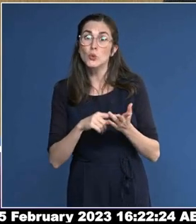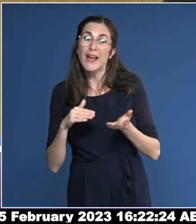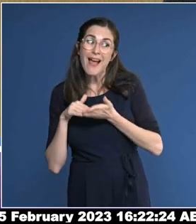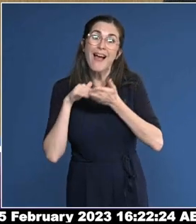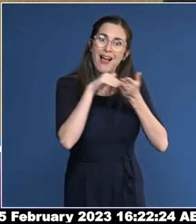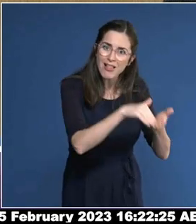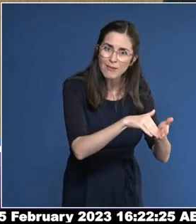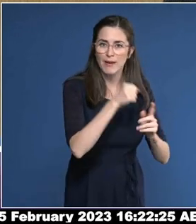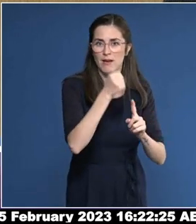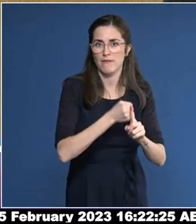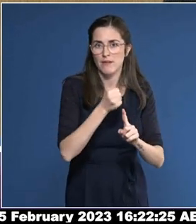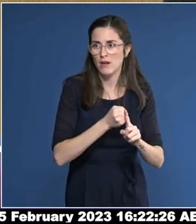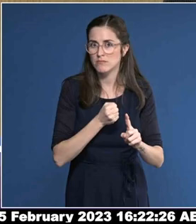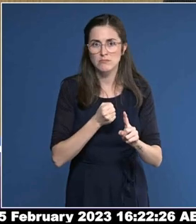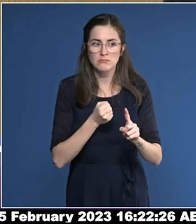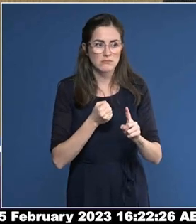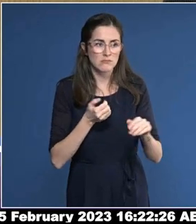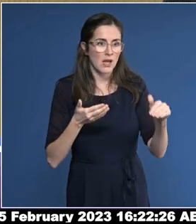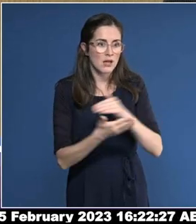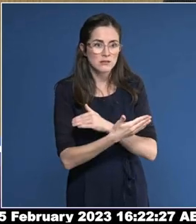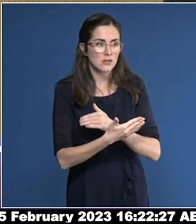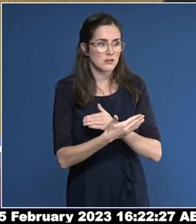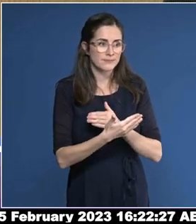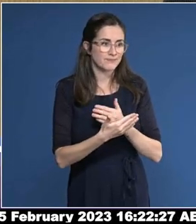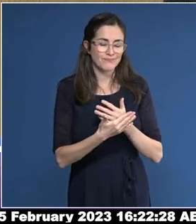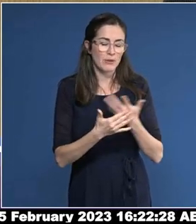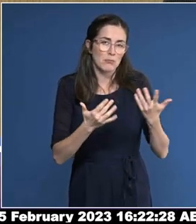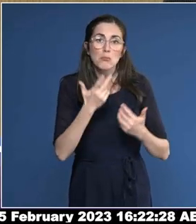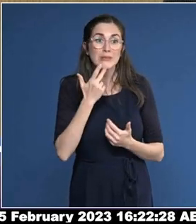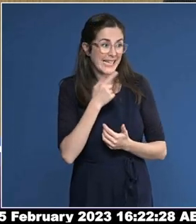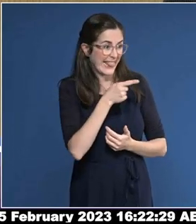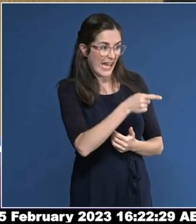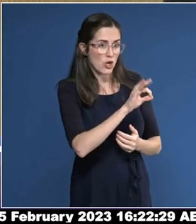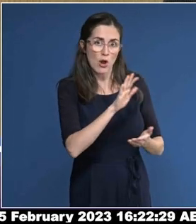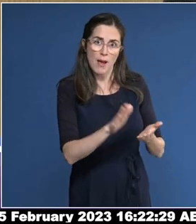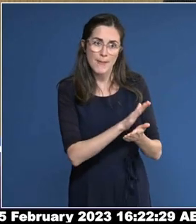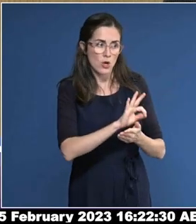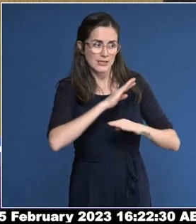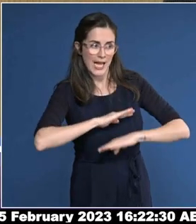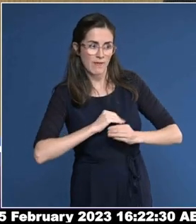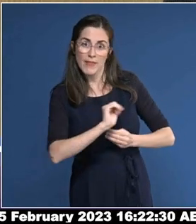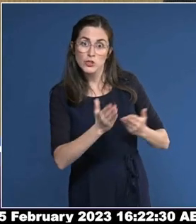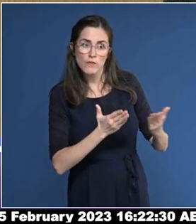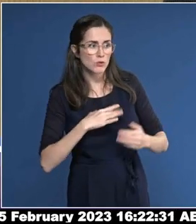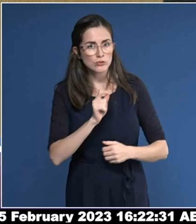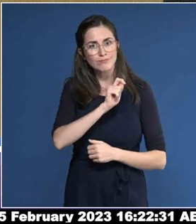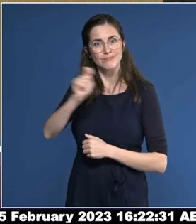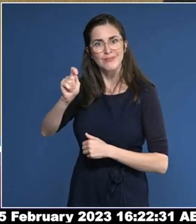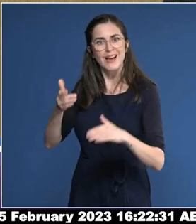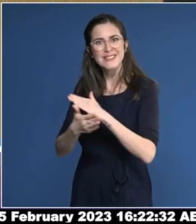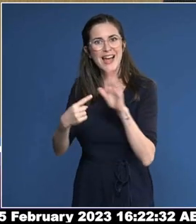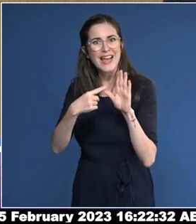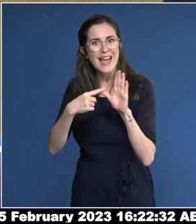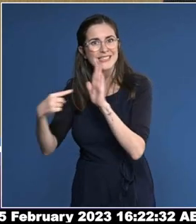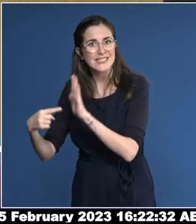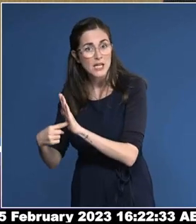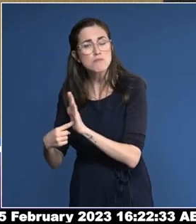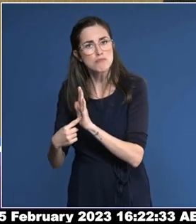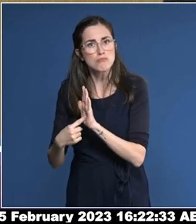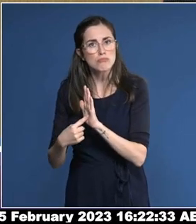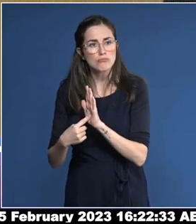engaging through an AAT review, it could be going through other processes or systems that